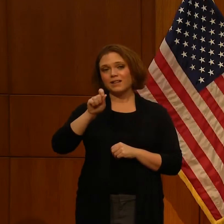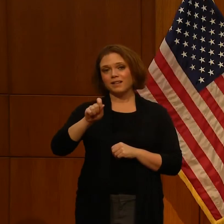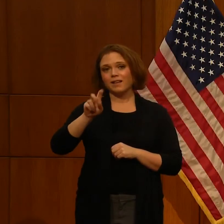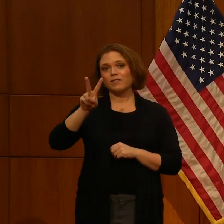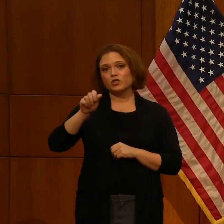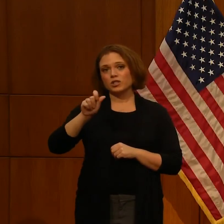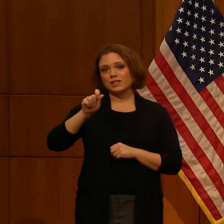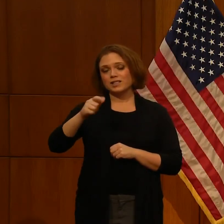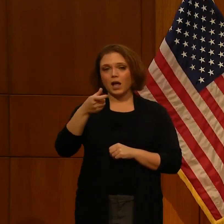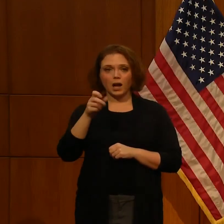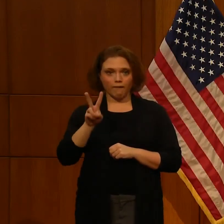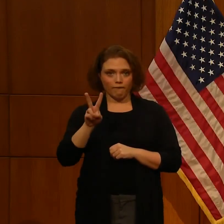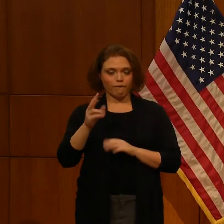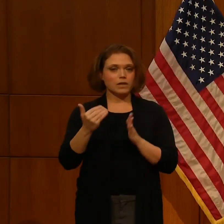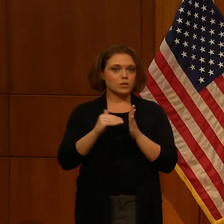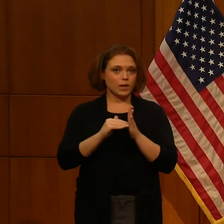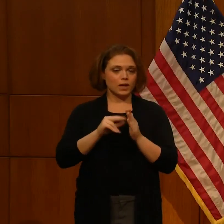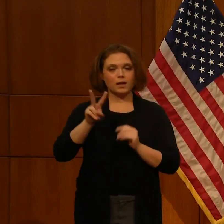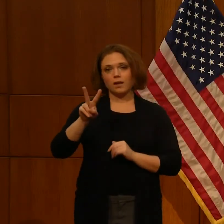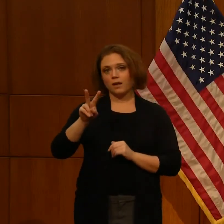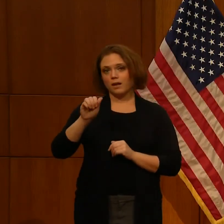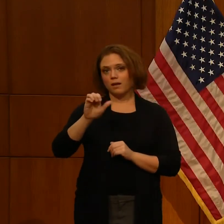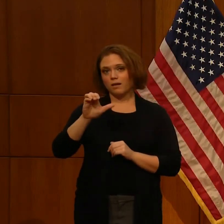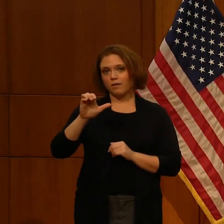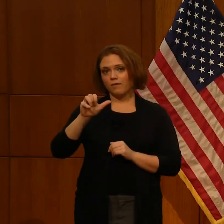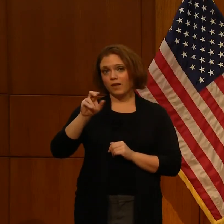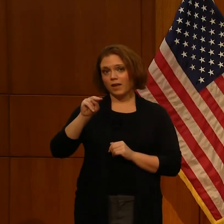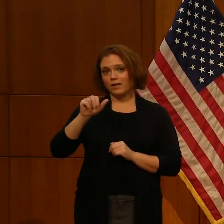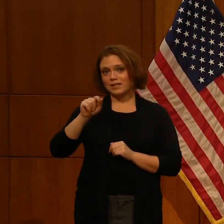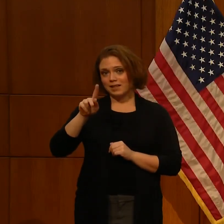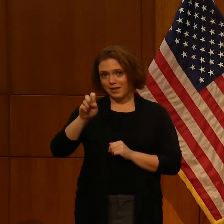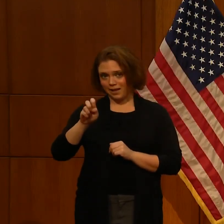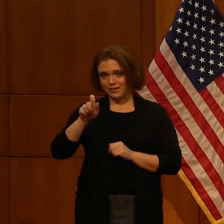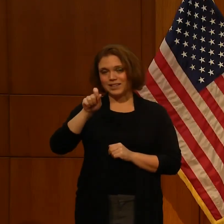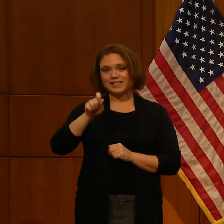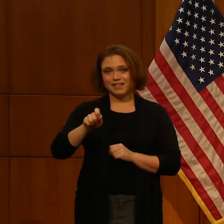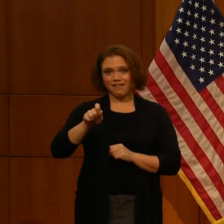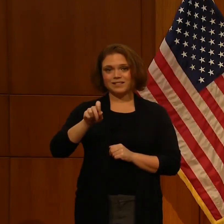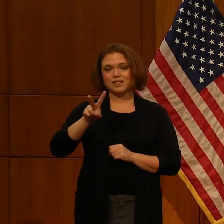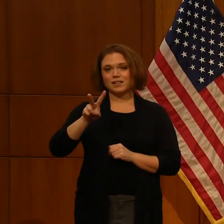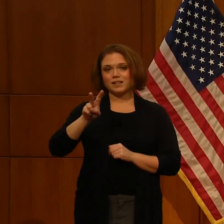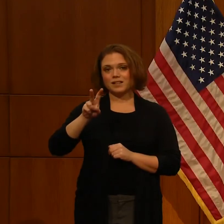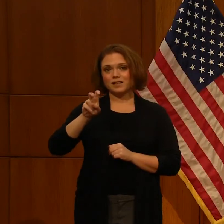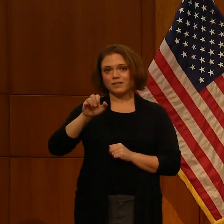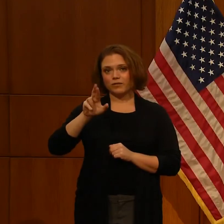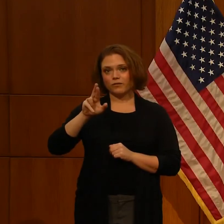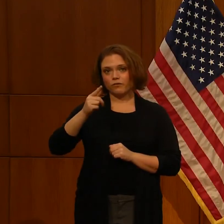VIRGINIA DOT GOV TO FIND LOCATIONS NEW YOU AND I WANT TO REPEAT THAT JUST ONE TIME YOU